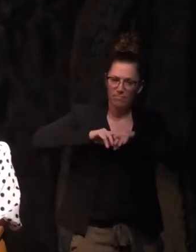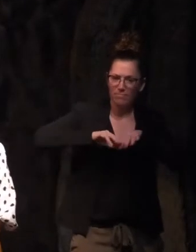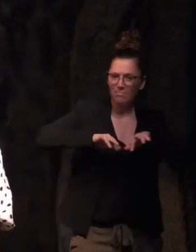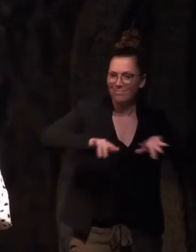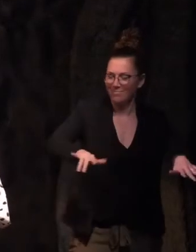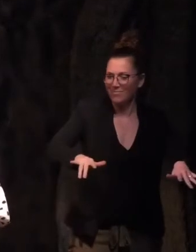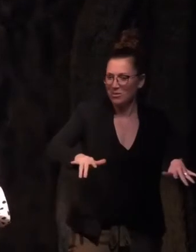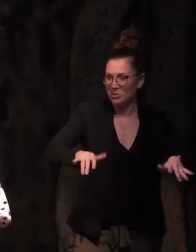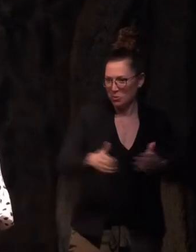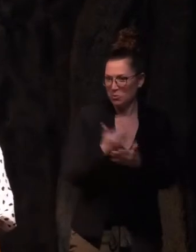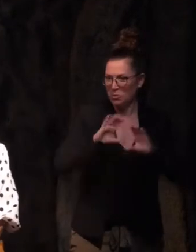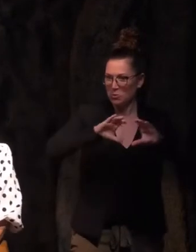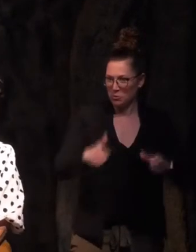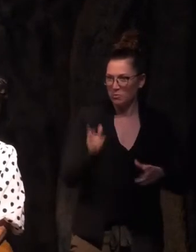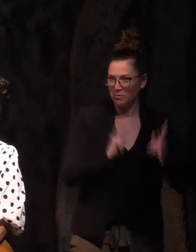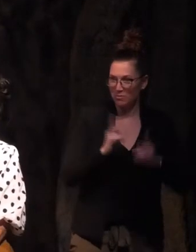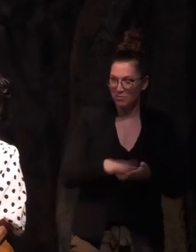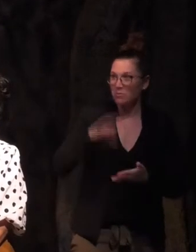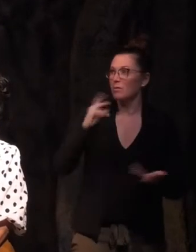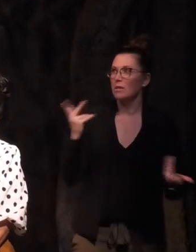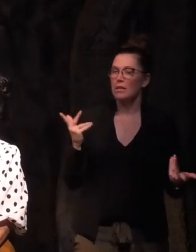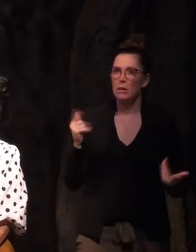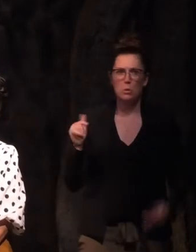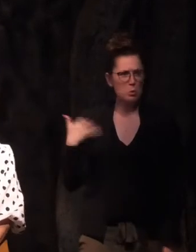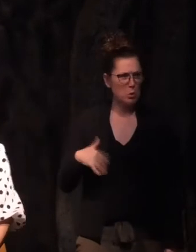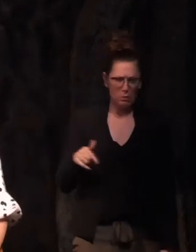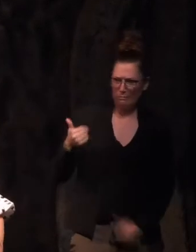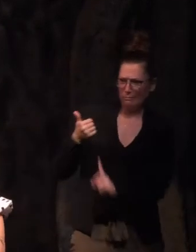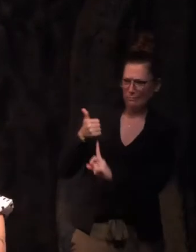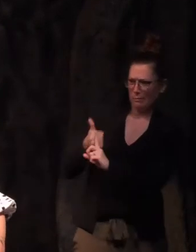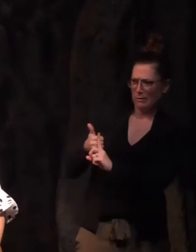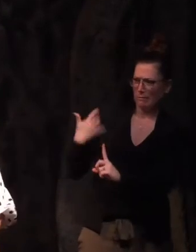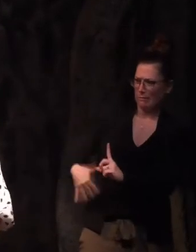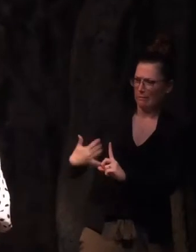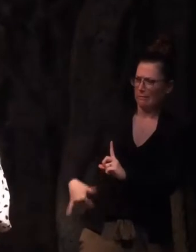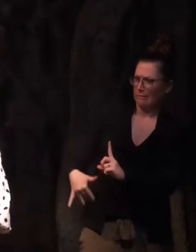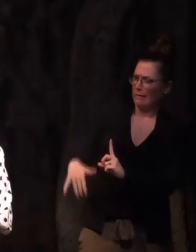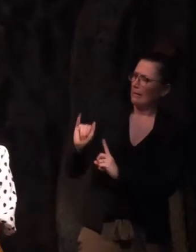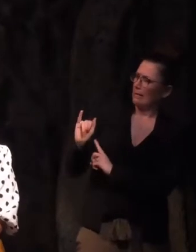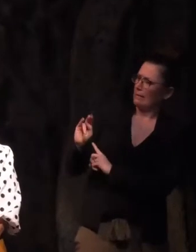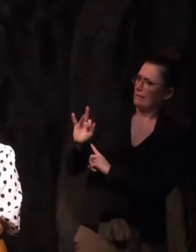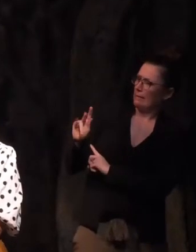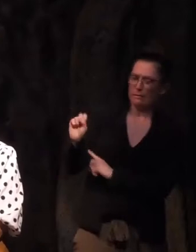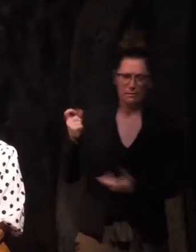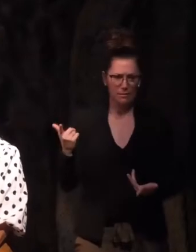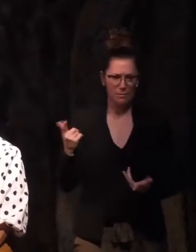I remember him to be intense, yet approachable, adamant but kind, and more profoundly,